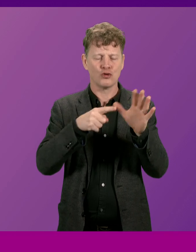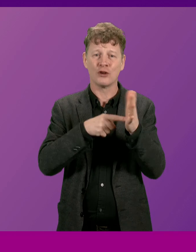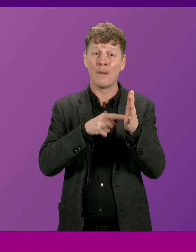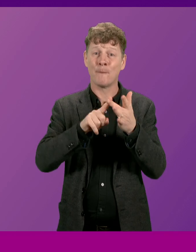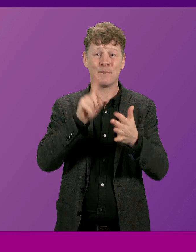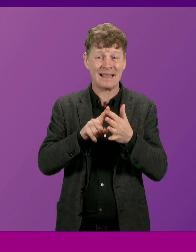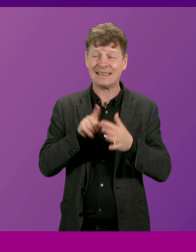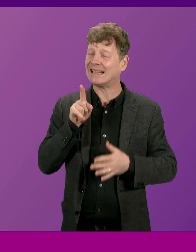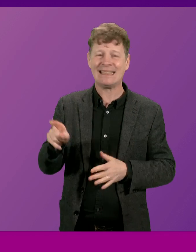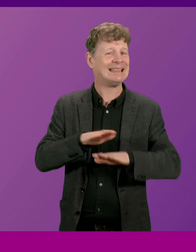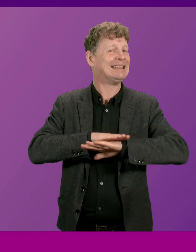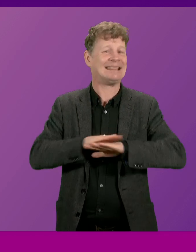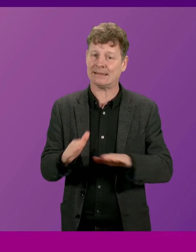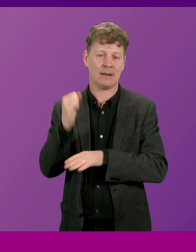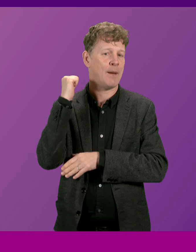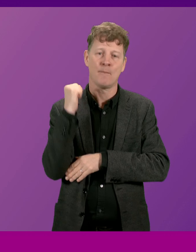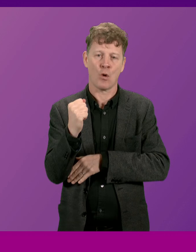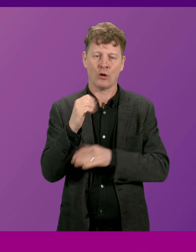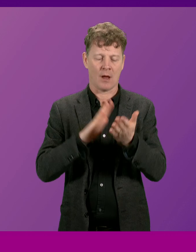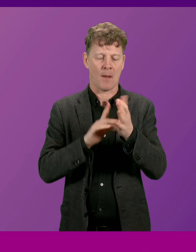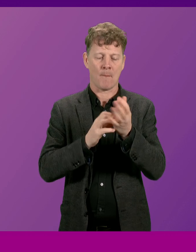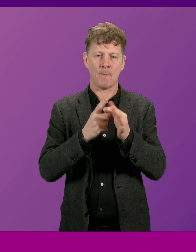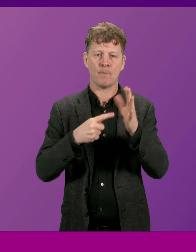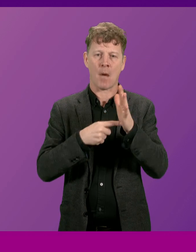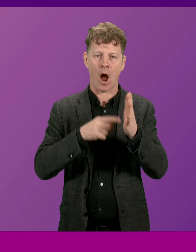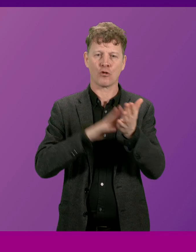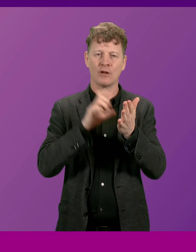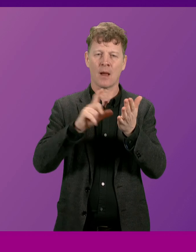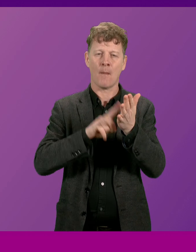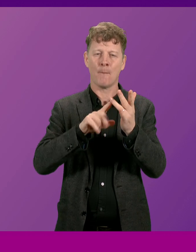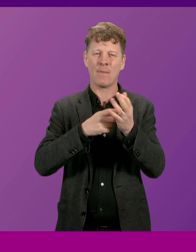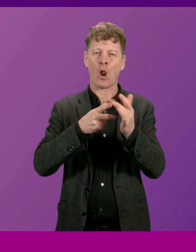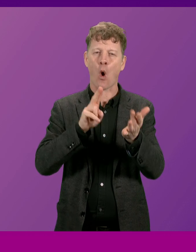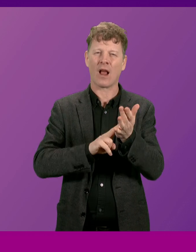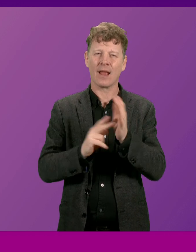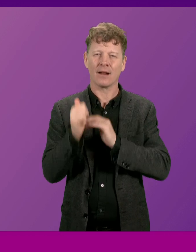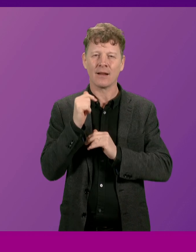could not have murdered Margaret McLaughlin. Campaigners including the late Labour MP Jimmy